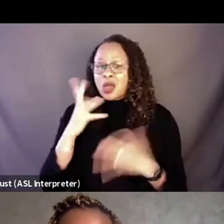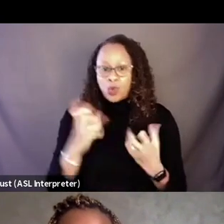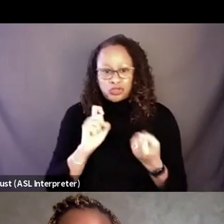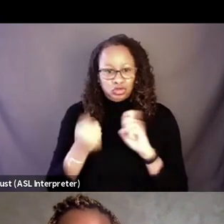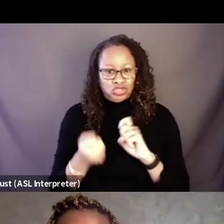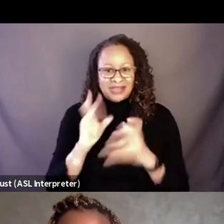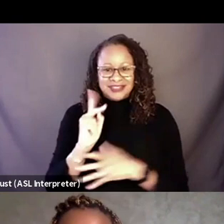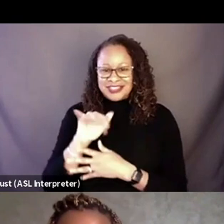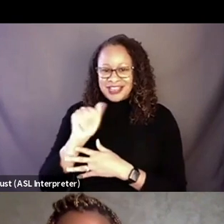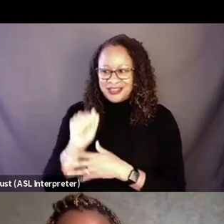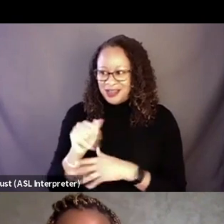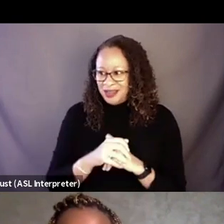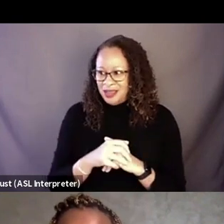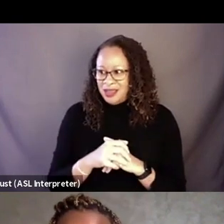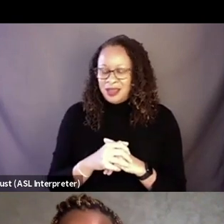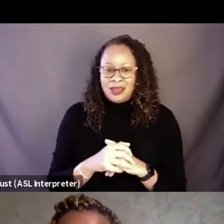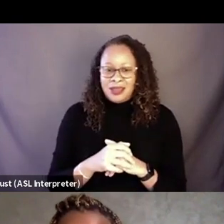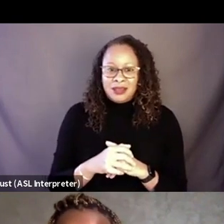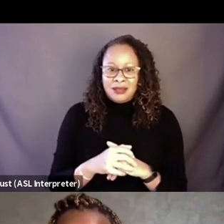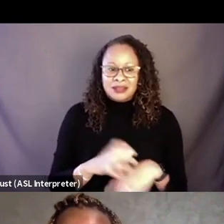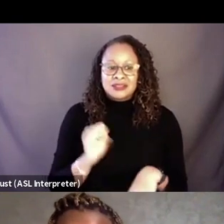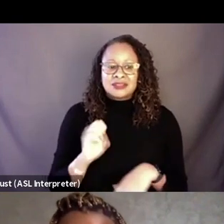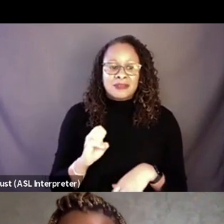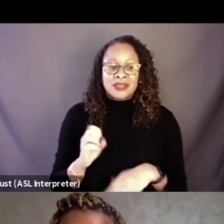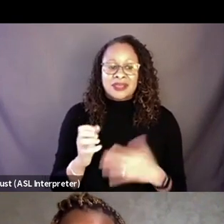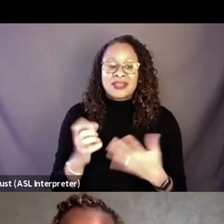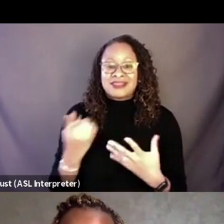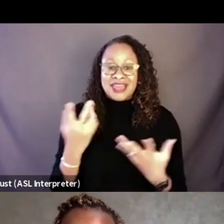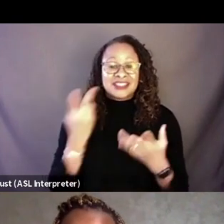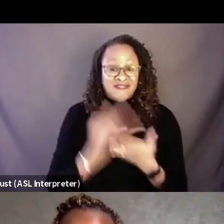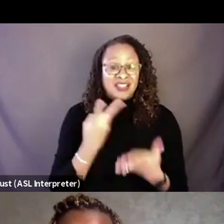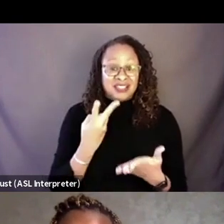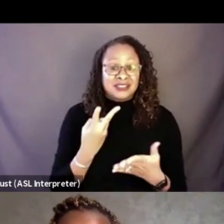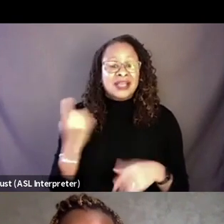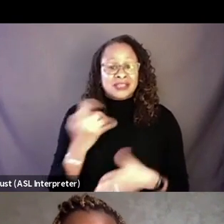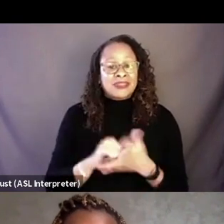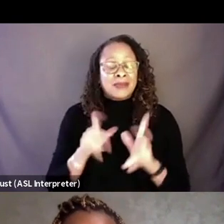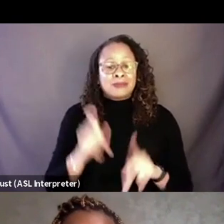it's not, he's not a crazy madman. It's something that's valid and it's something that people should listen to.